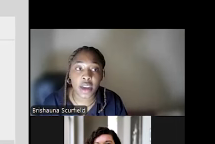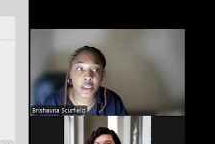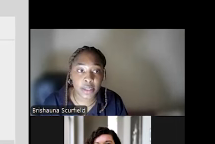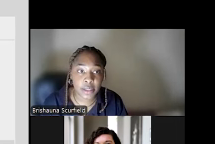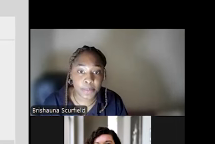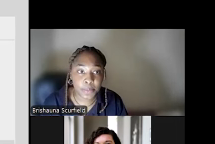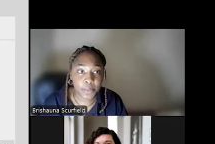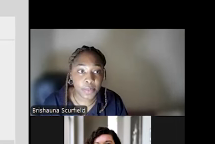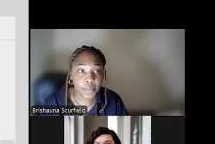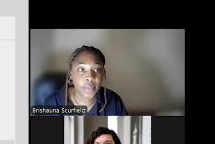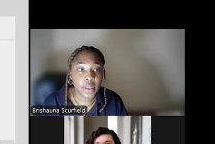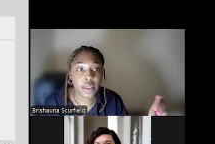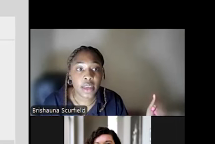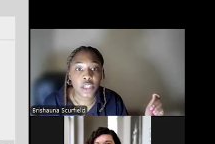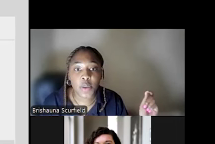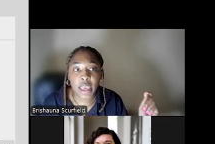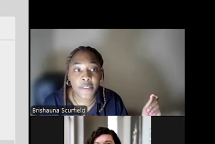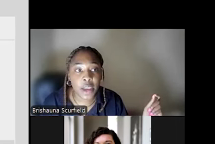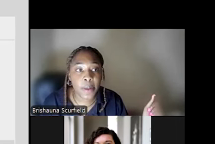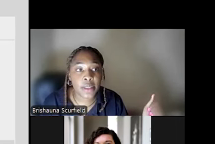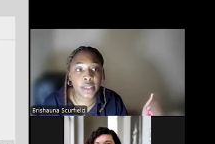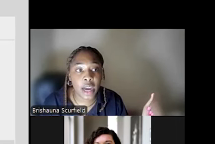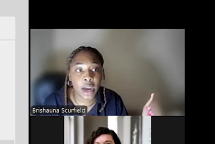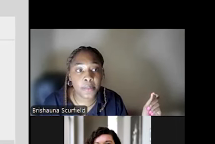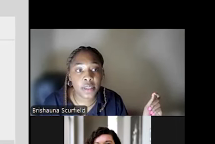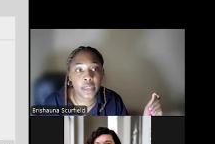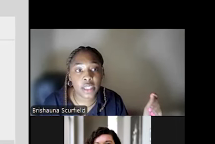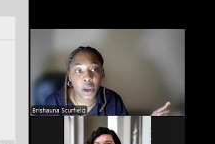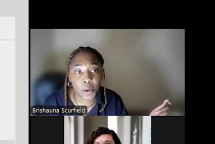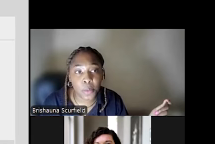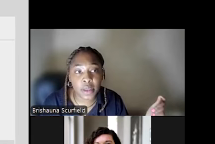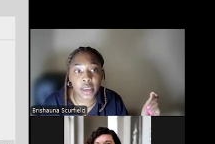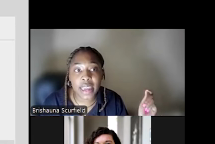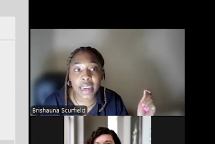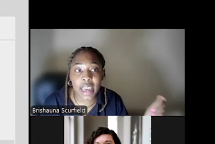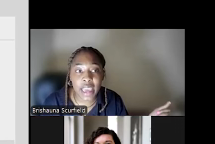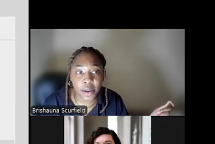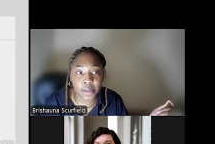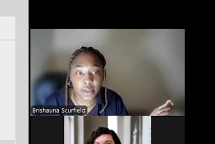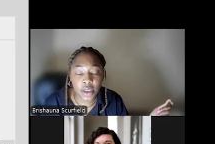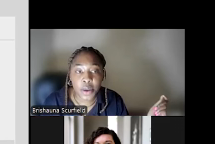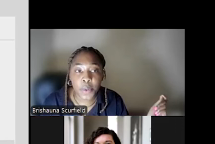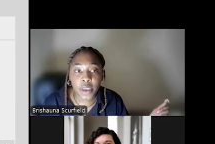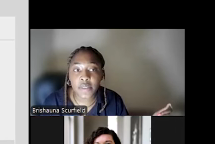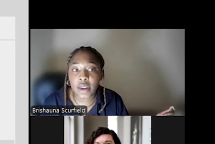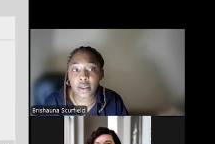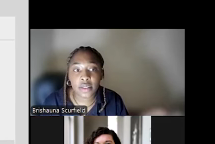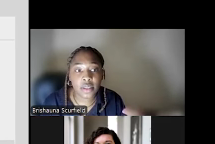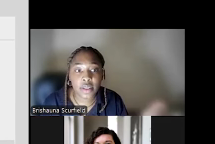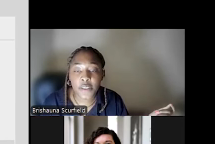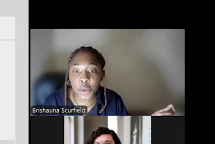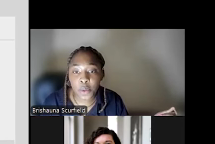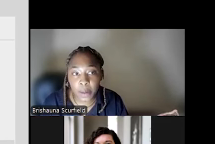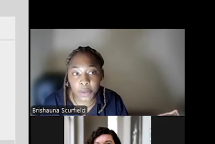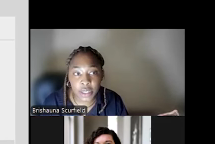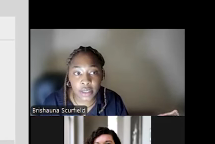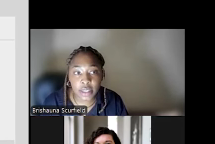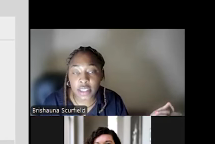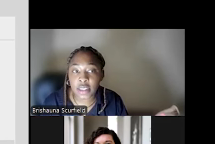documents. So if I go up to the top, select home and layout, we're given a few options. Since this